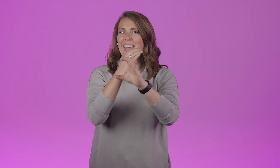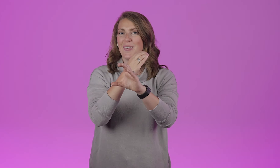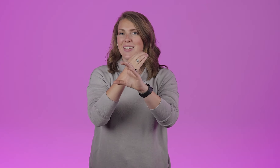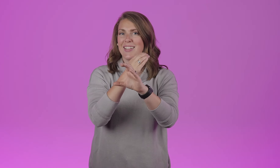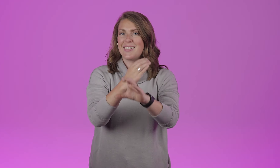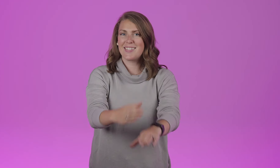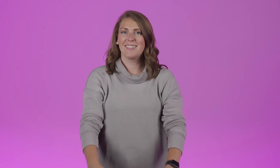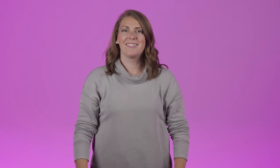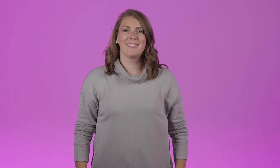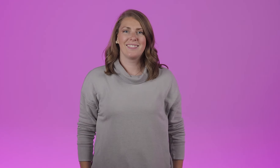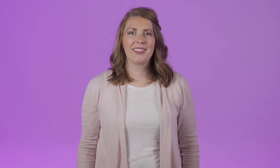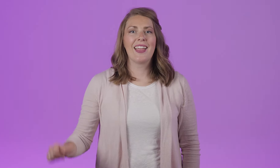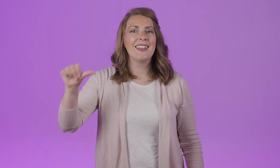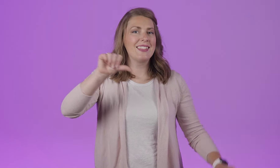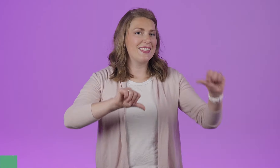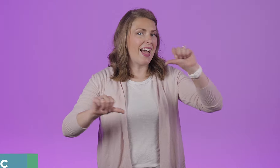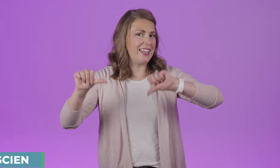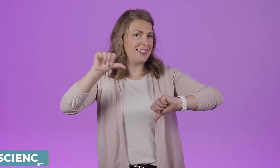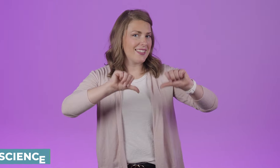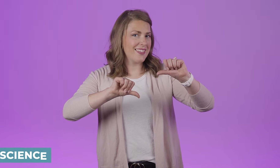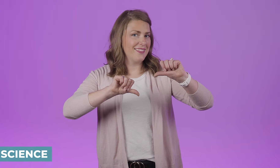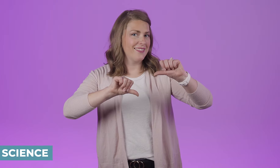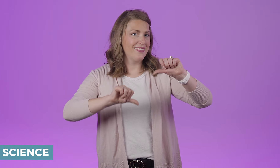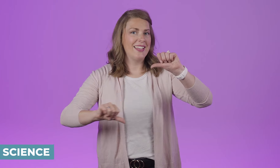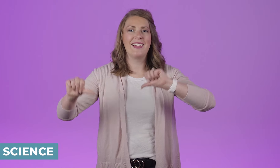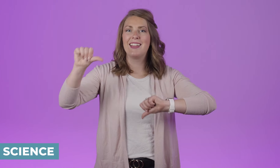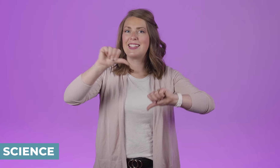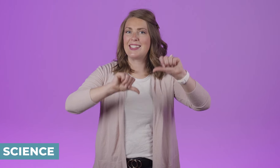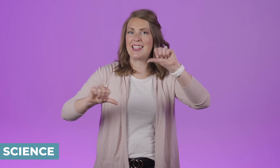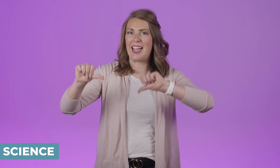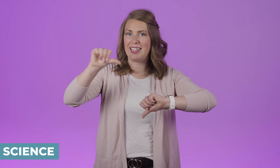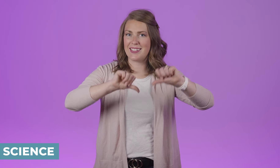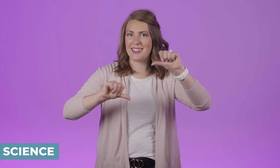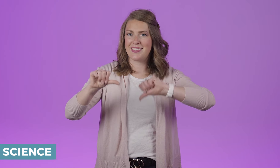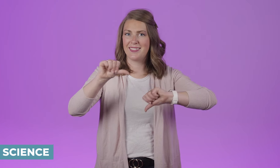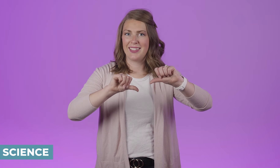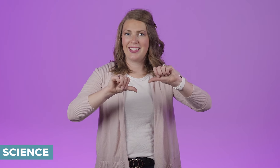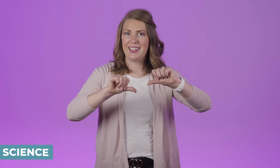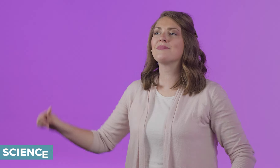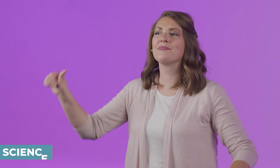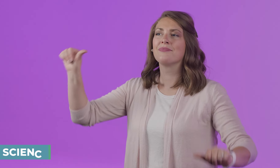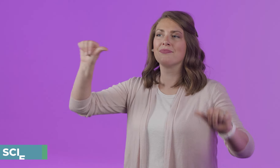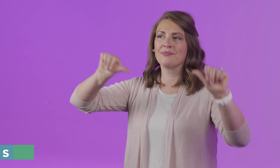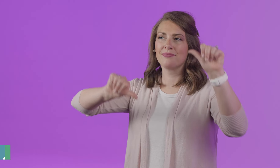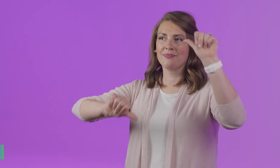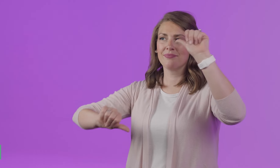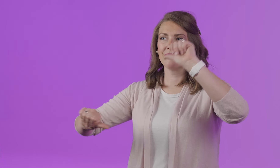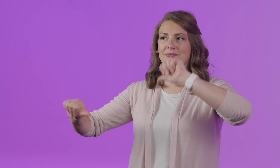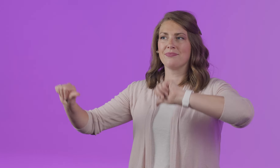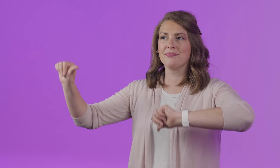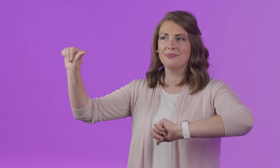CALCULUS SCIENCE SCIENCE It's like you're in science class